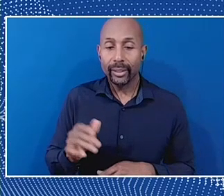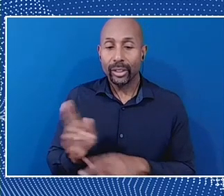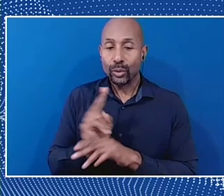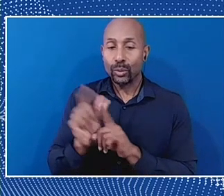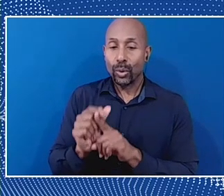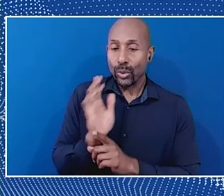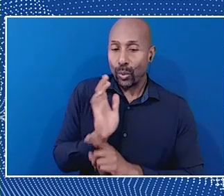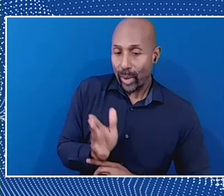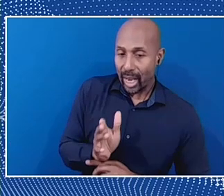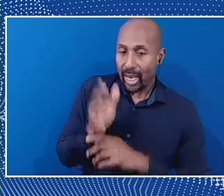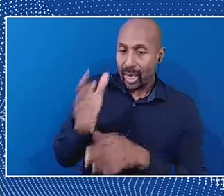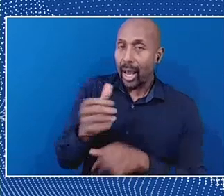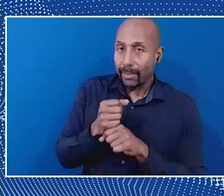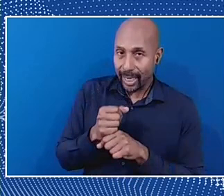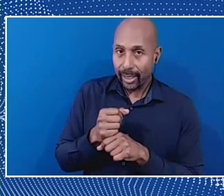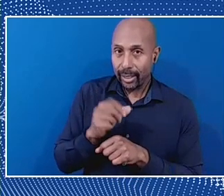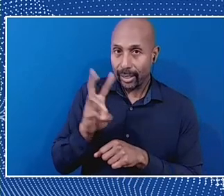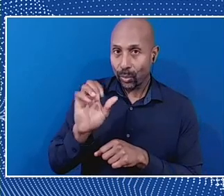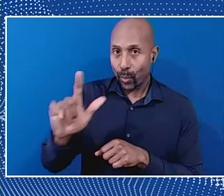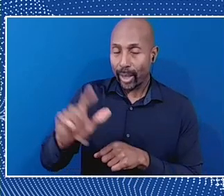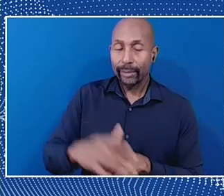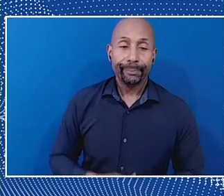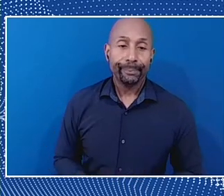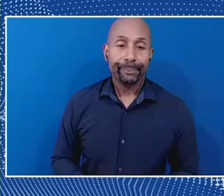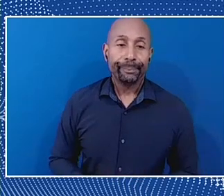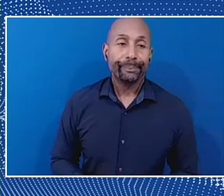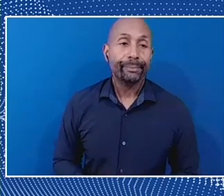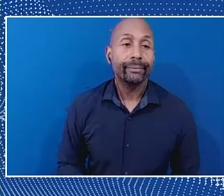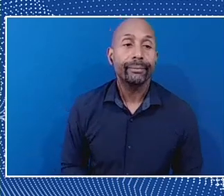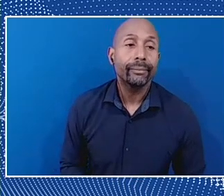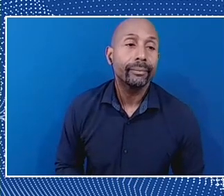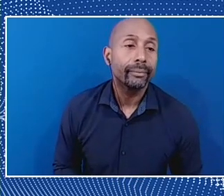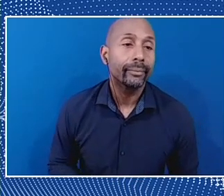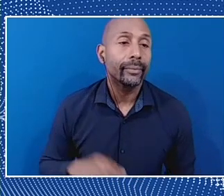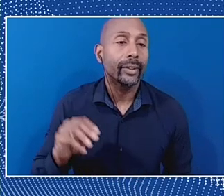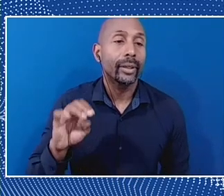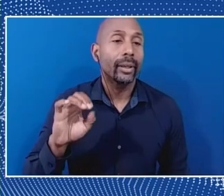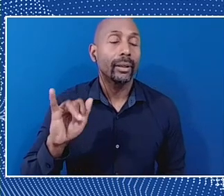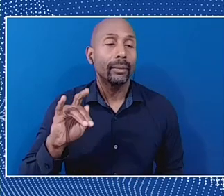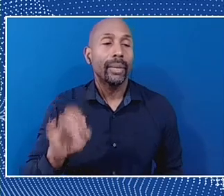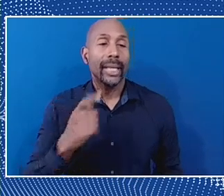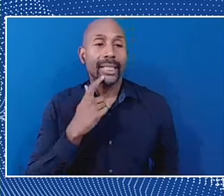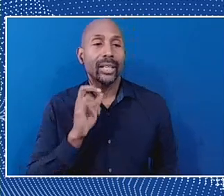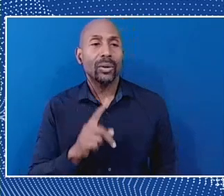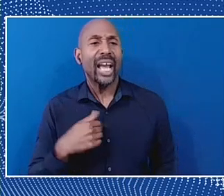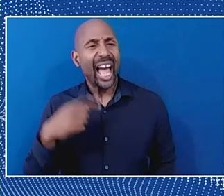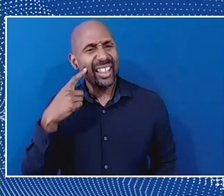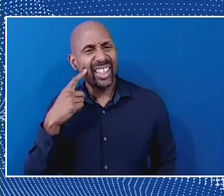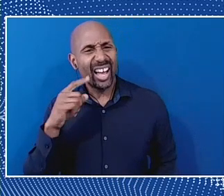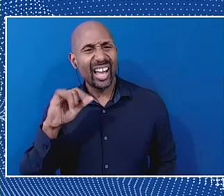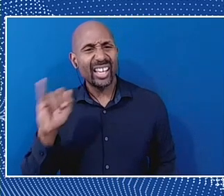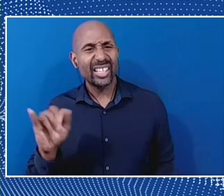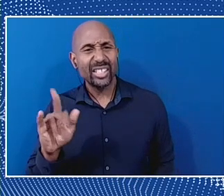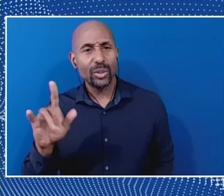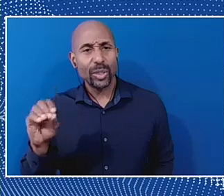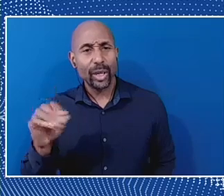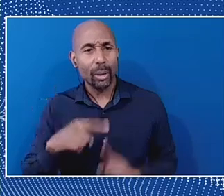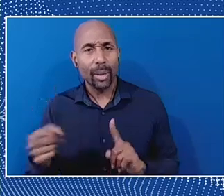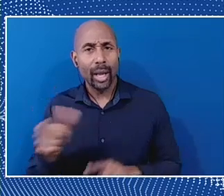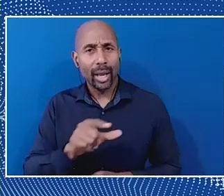So what if- no, the other way around? Okay. Very good. Alright, Jessica then Jalil. Doesn't matter. I'll be quick.